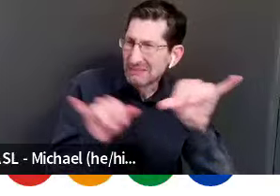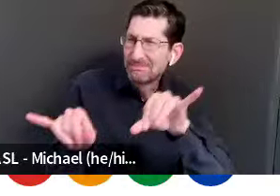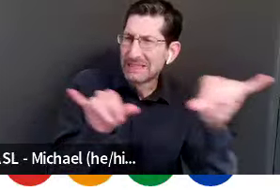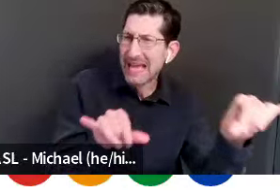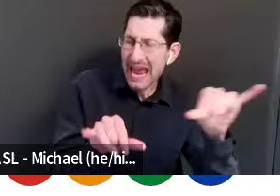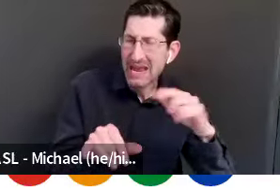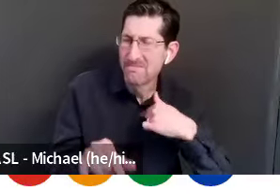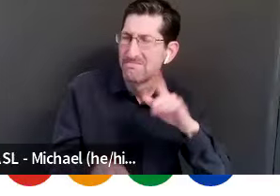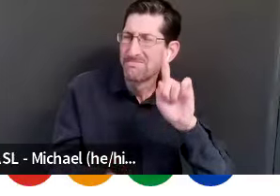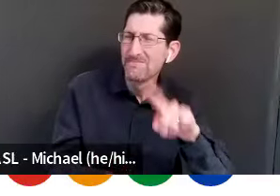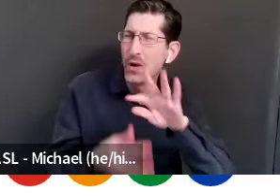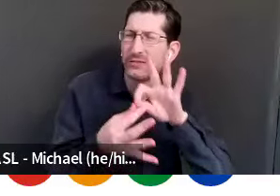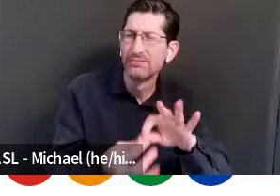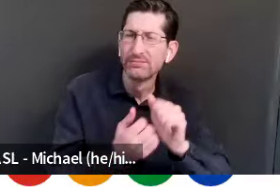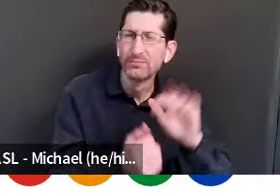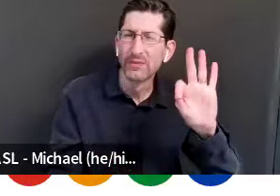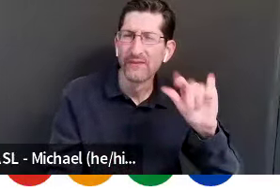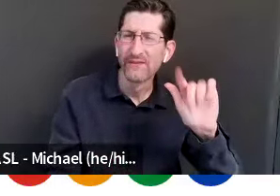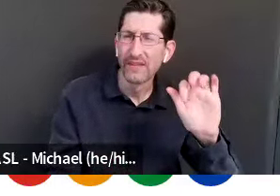ACTUALLY, MINE WAS SIMILAR TO VALERIE'S.